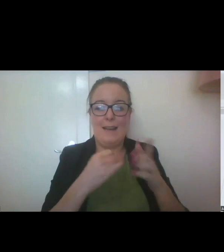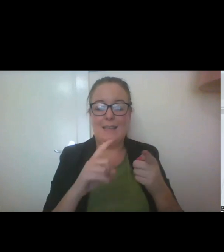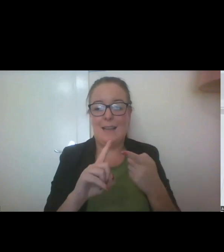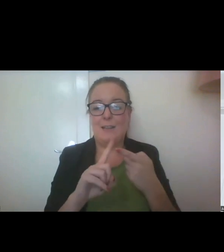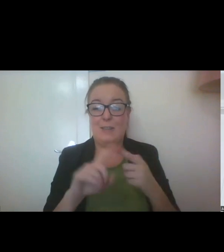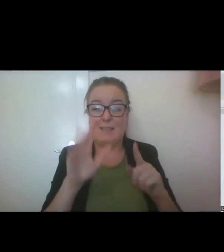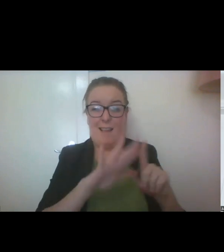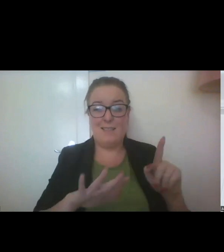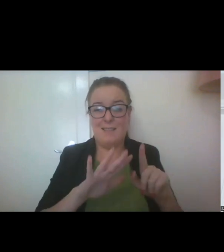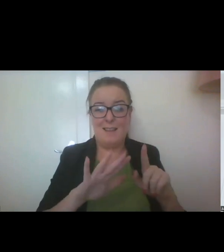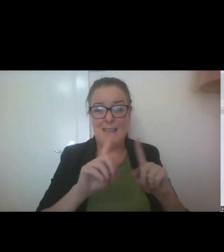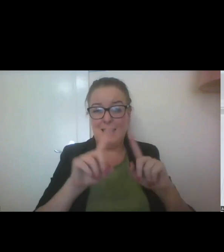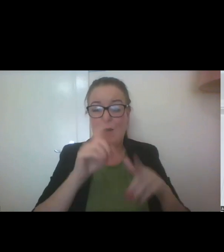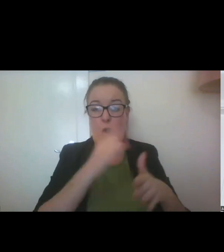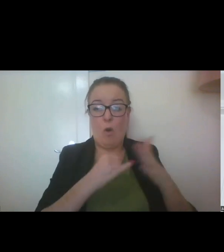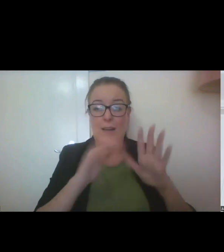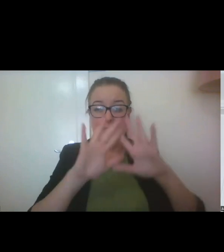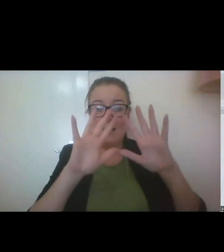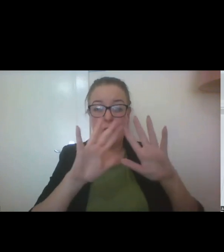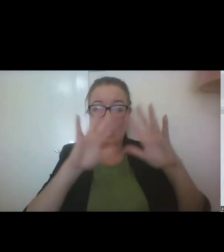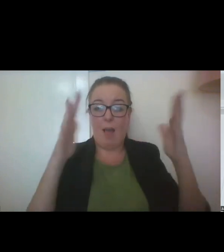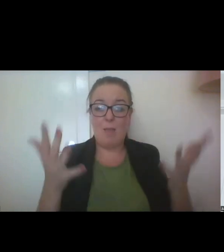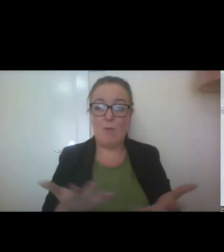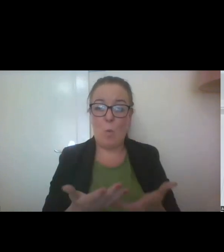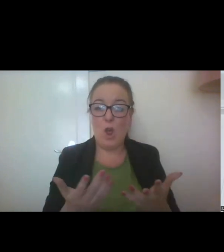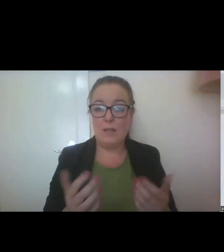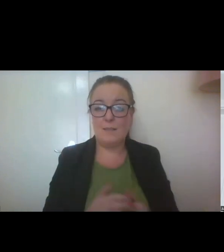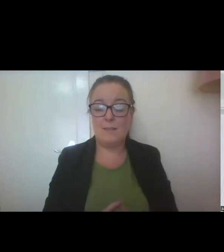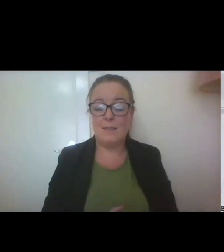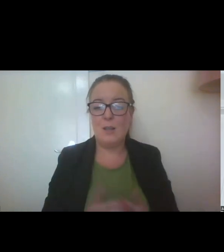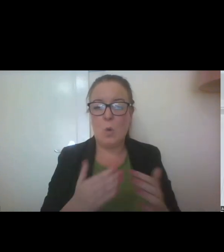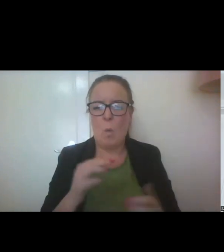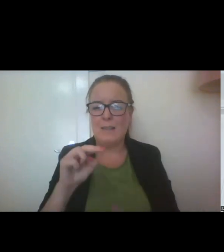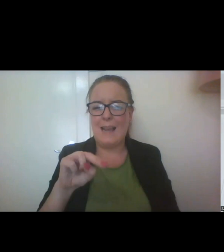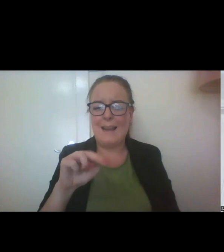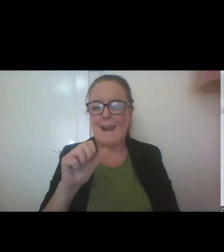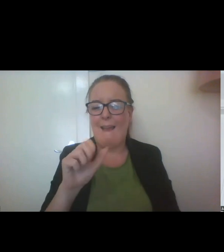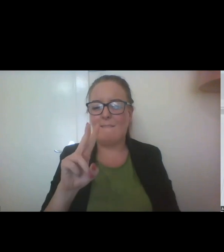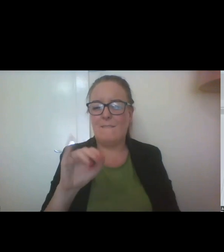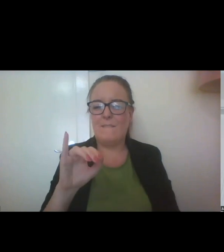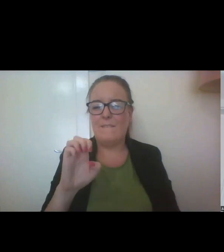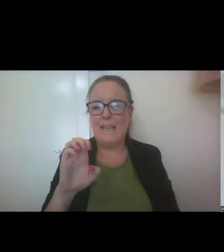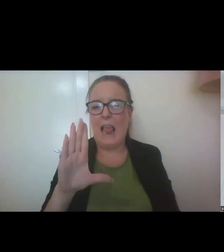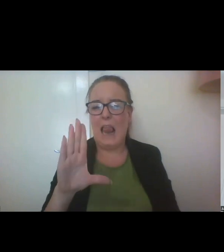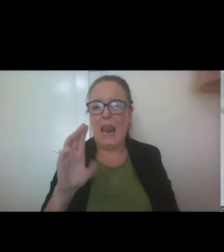So, I'm going to hand over to Oran now to explain what NaviLens is. Oran, I'll just spotlight you.